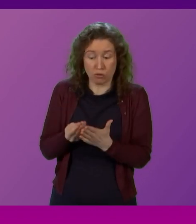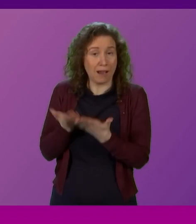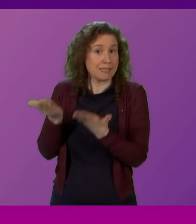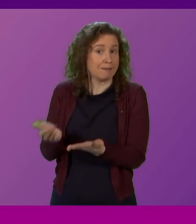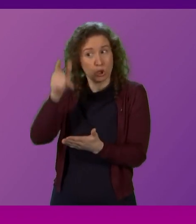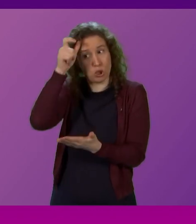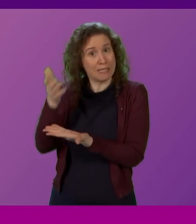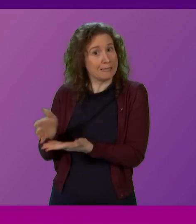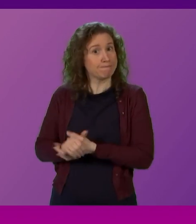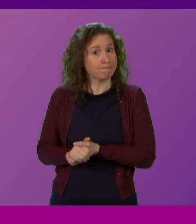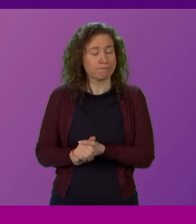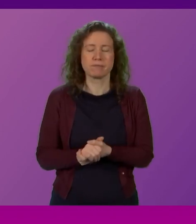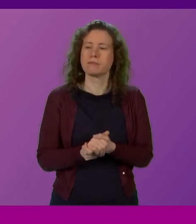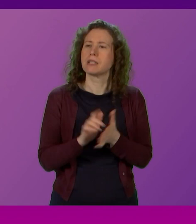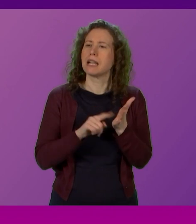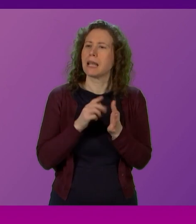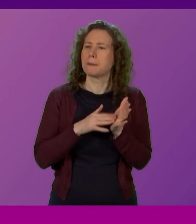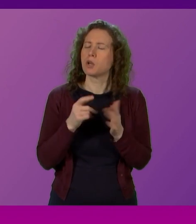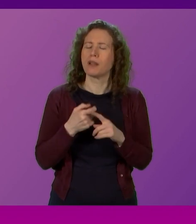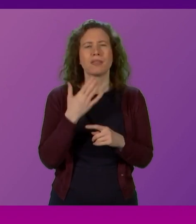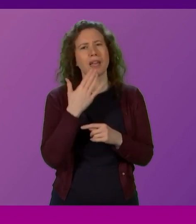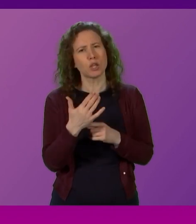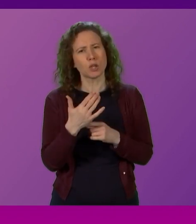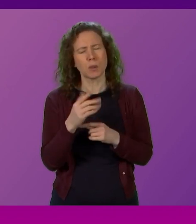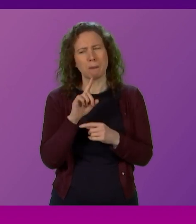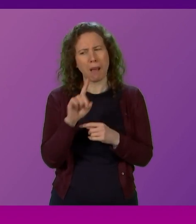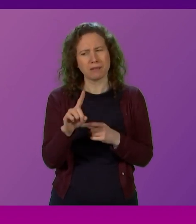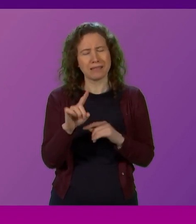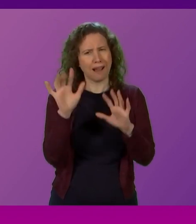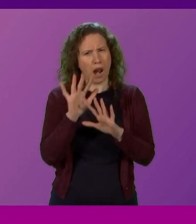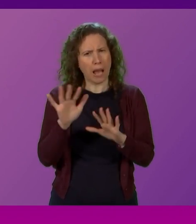I thank the First Minister for that answer, but the Climate Change Committee’s report